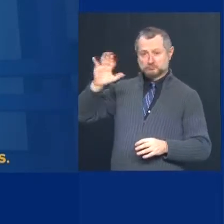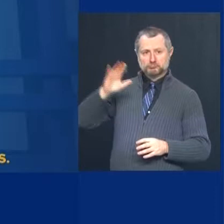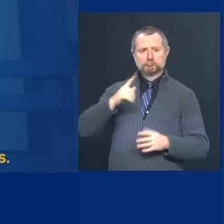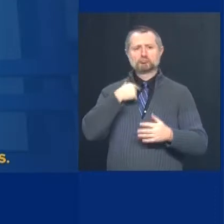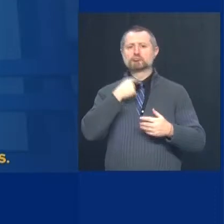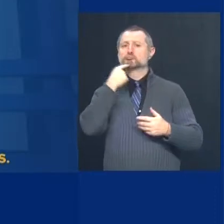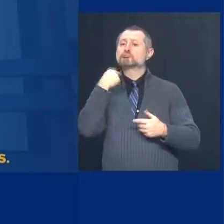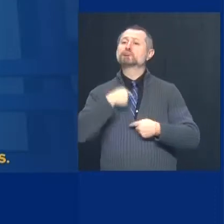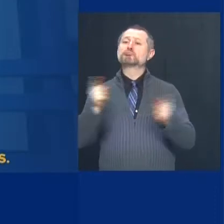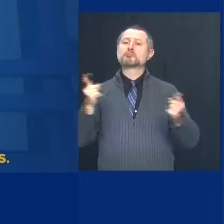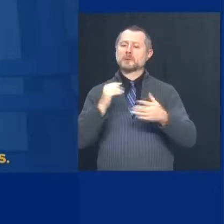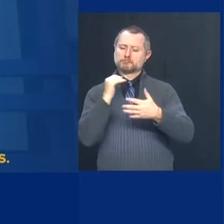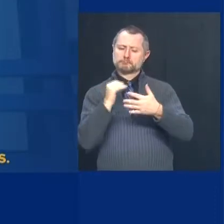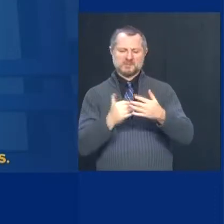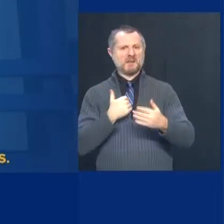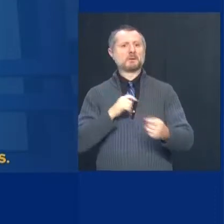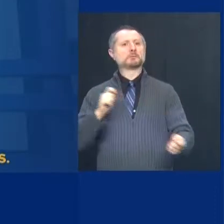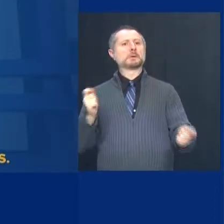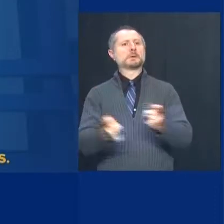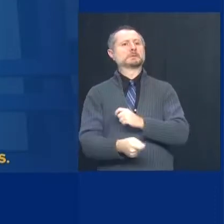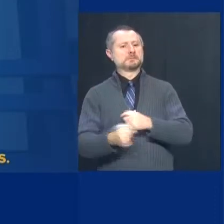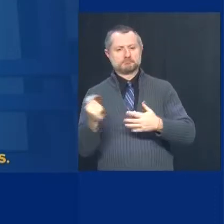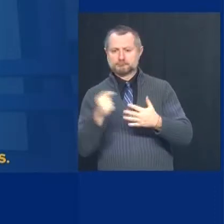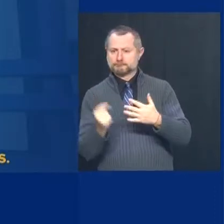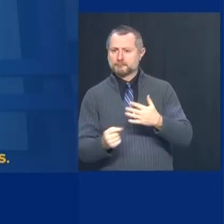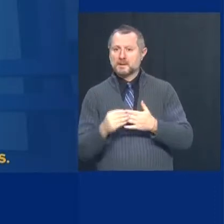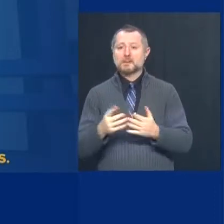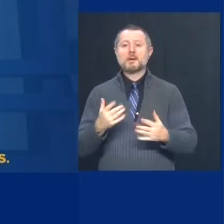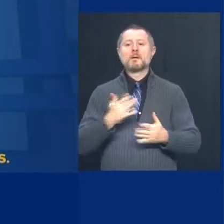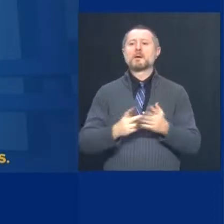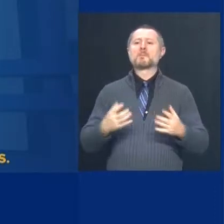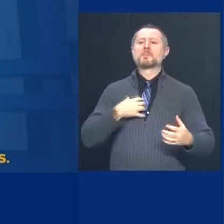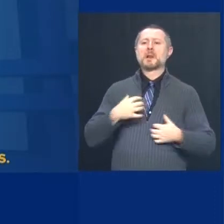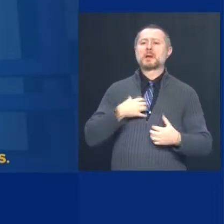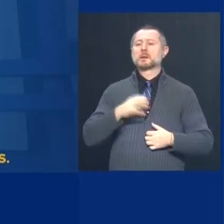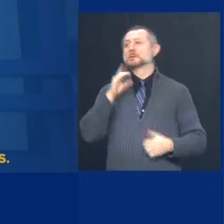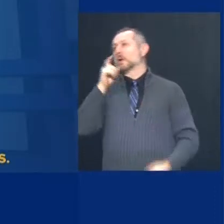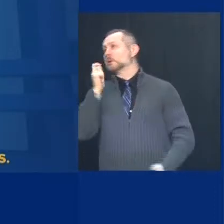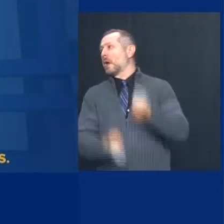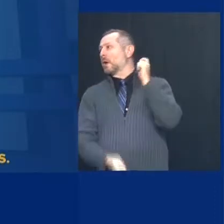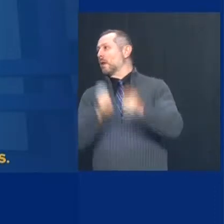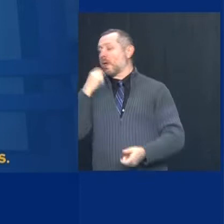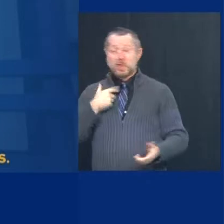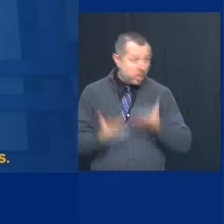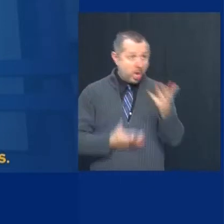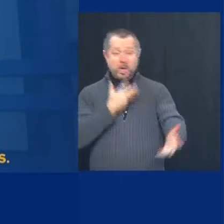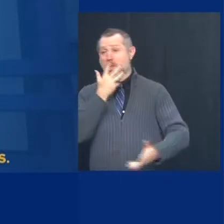HOSPITAL CAPACITY, CLOSE DOWN. CDC CHANGED THEIR GUIDANCE ON FRIDAY.